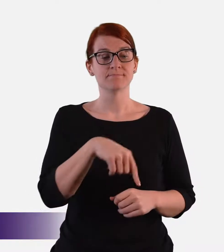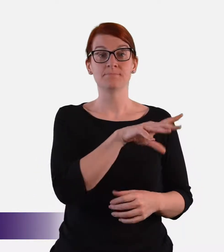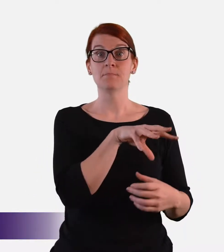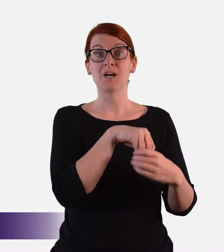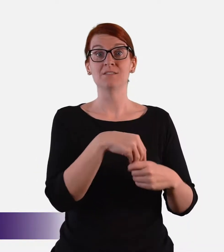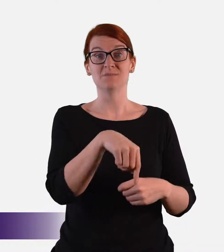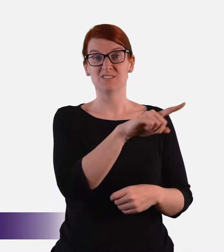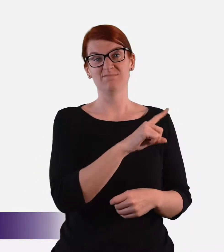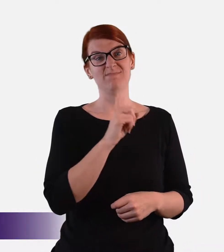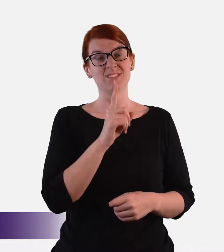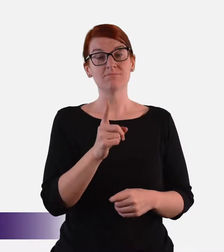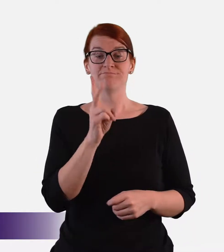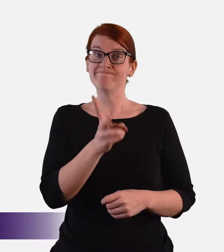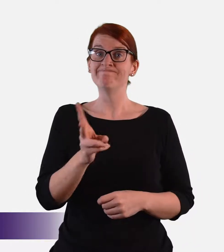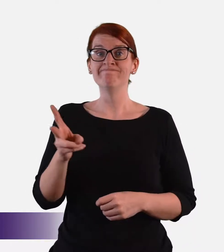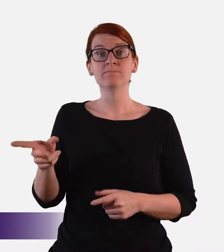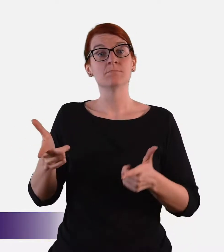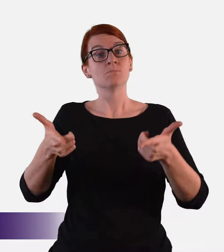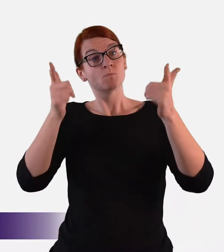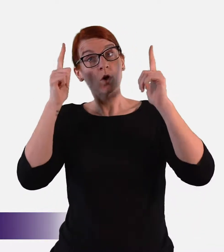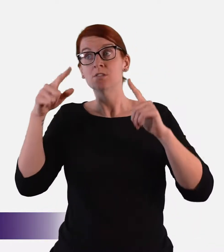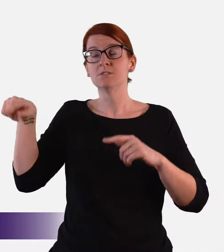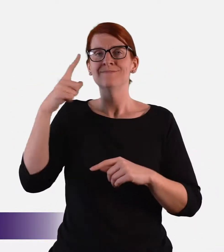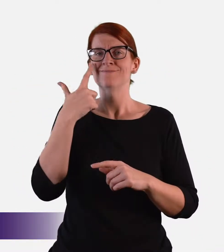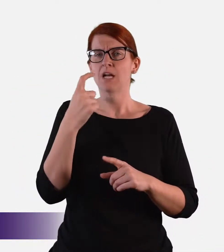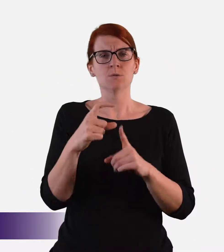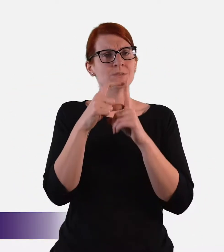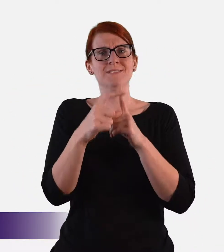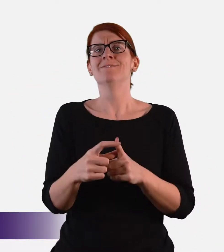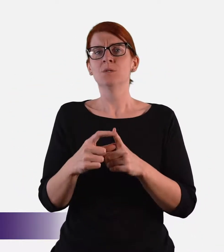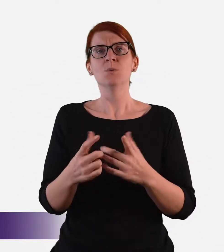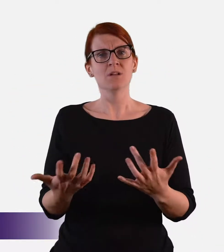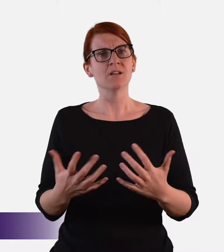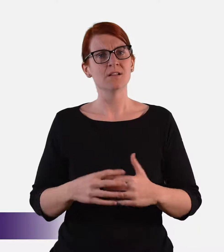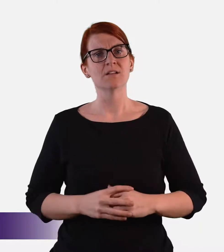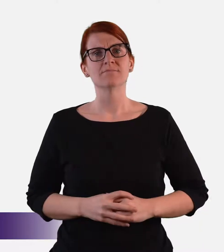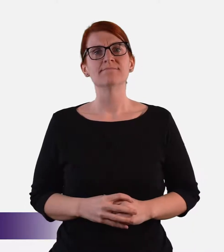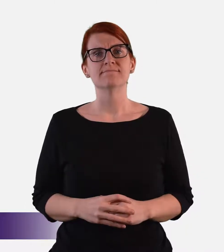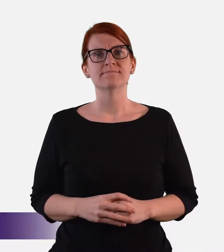Participants reported a tendency for employers to view this as "too difficult".